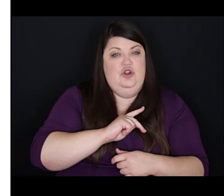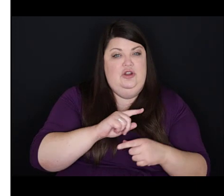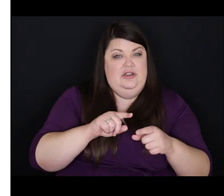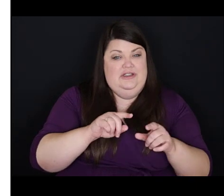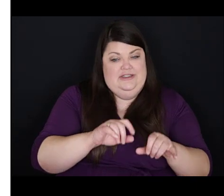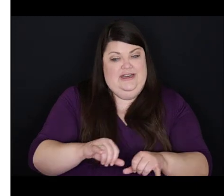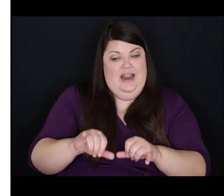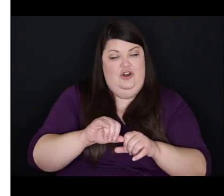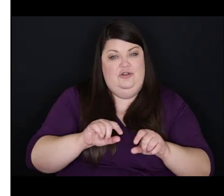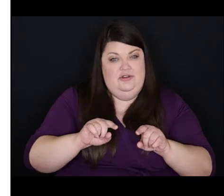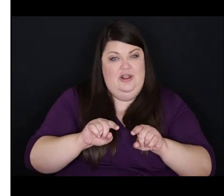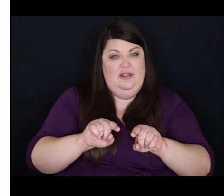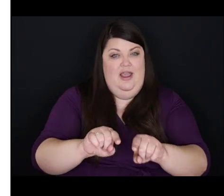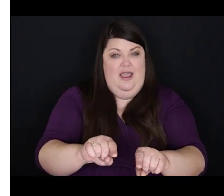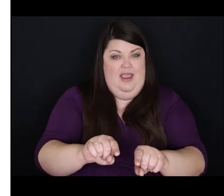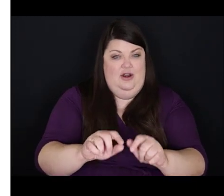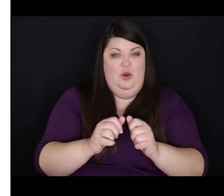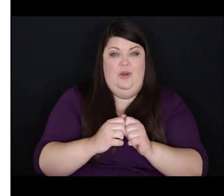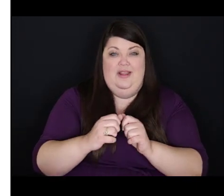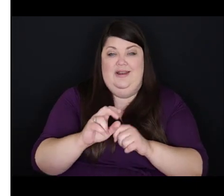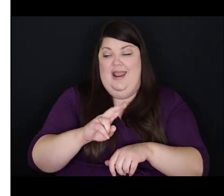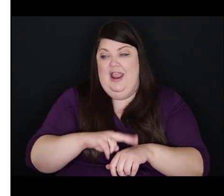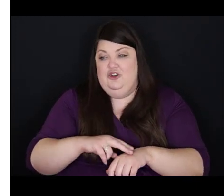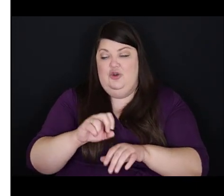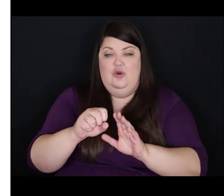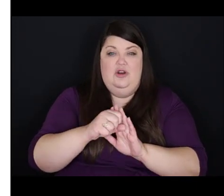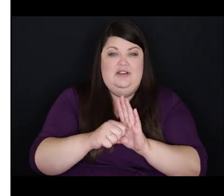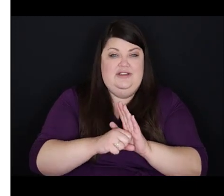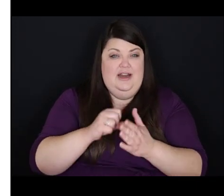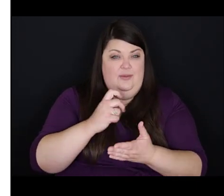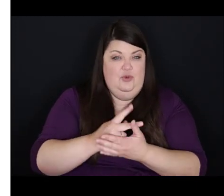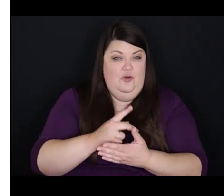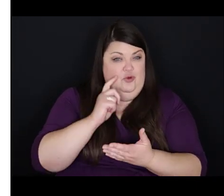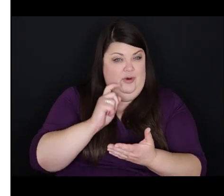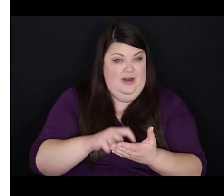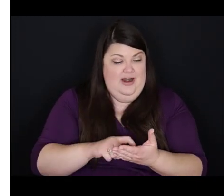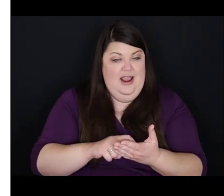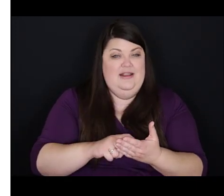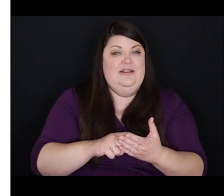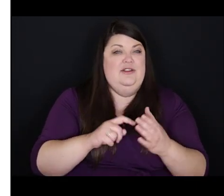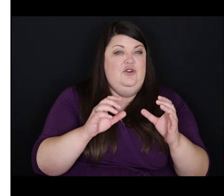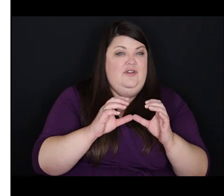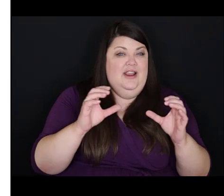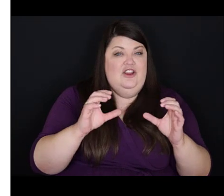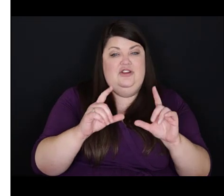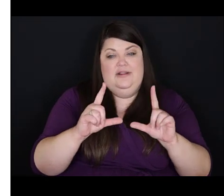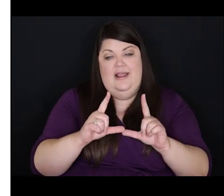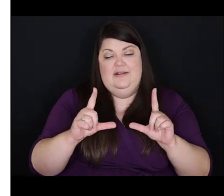State-approved or -recognized certification, licensing, or other comparable requirements